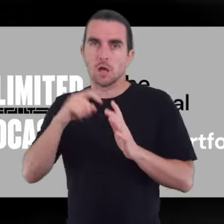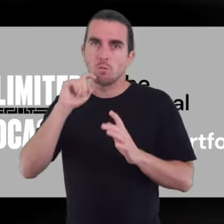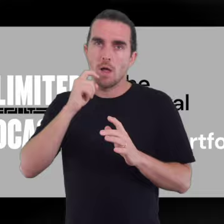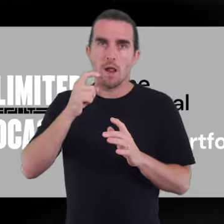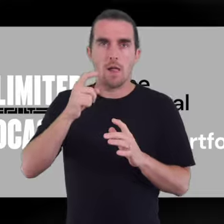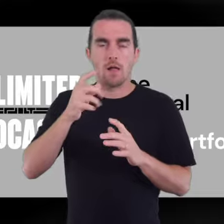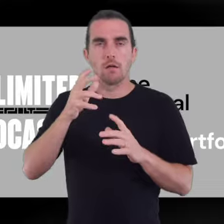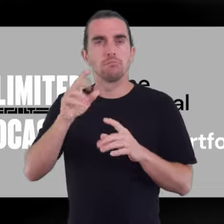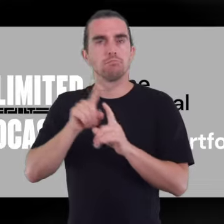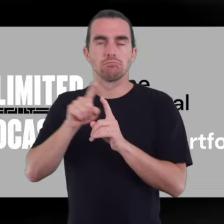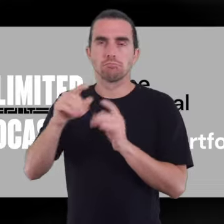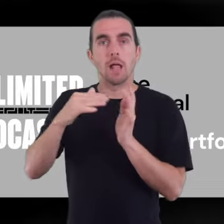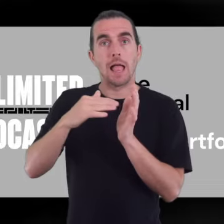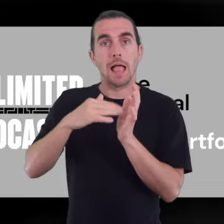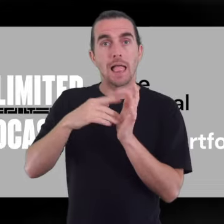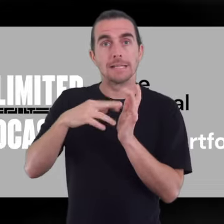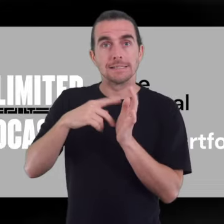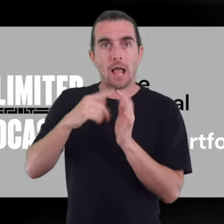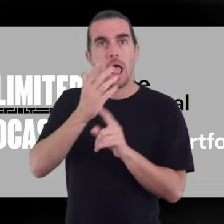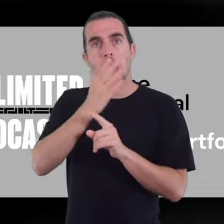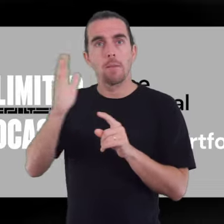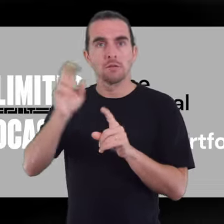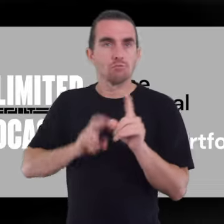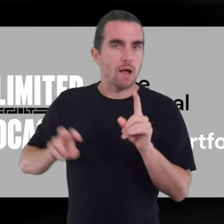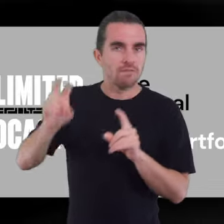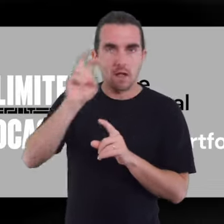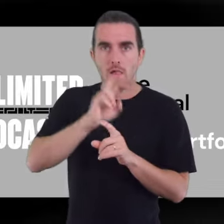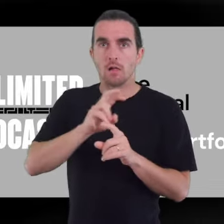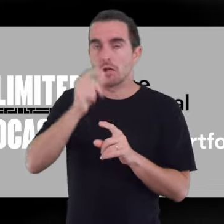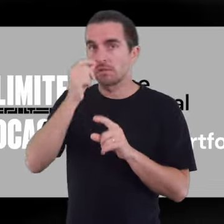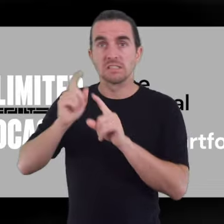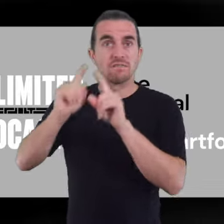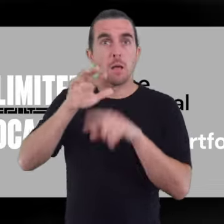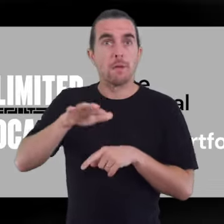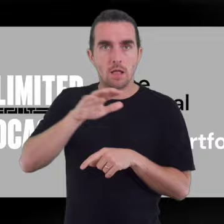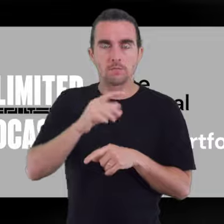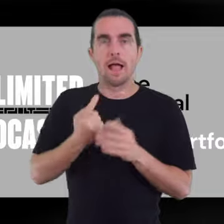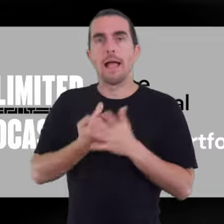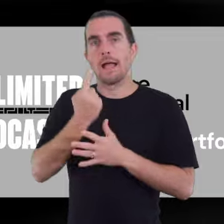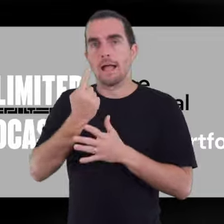it was going to be as kind of this traveling zine library that would be hosted at different venues. The precautions around COVID